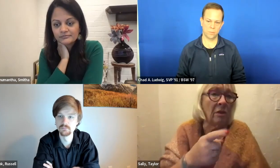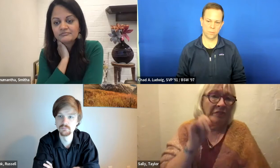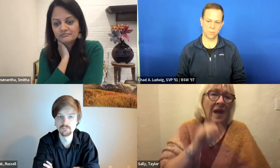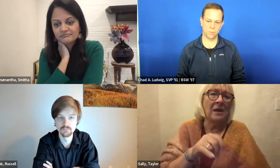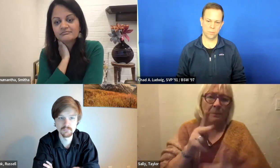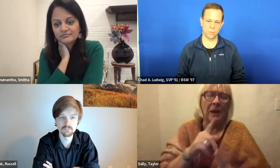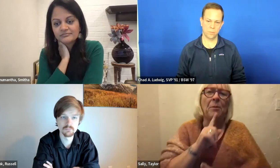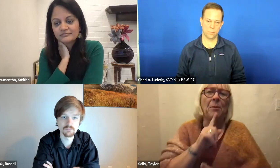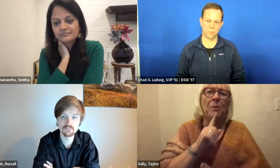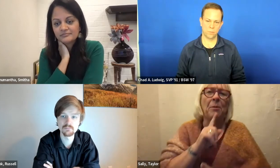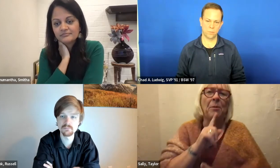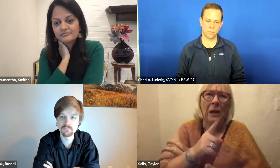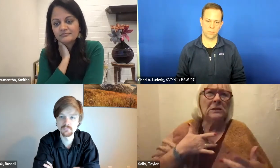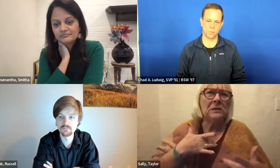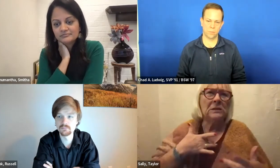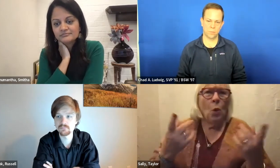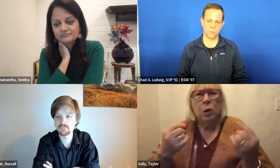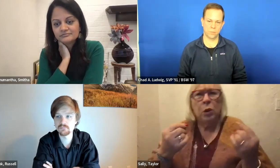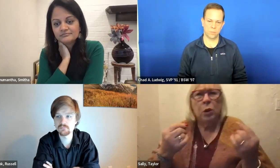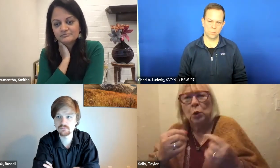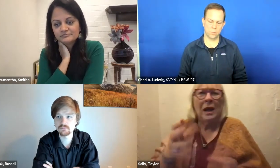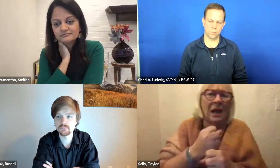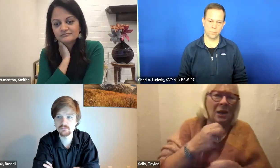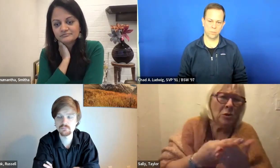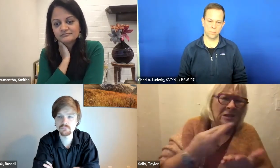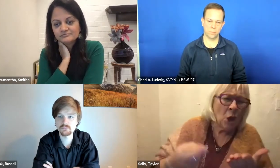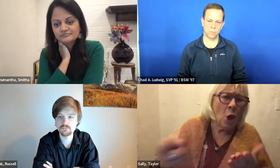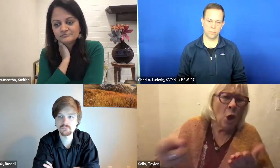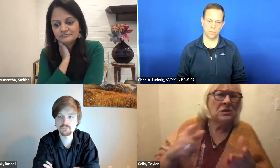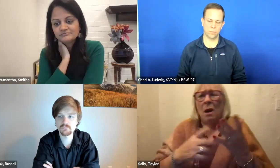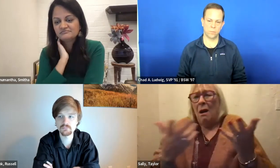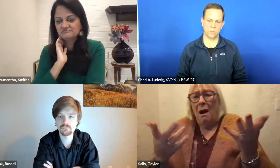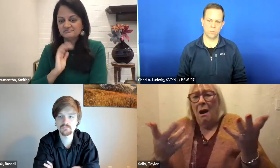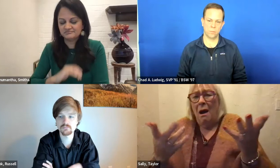They ended up having a third one, and a lot of people missed that, but at the same time, you know,